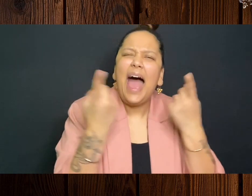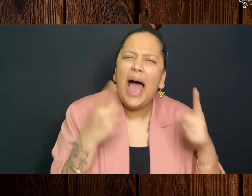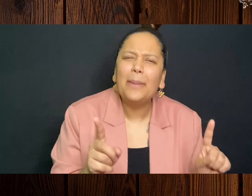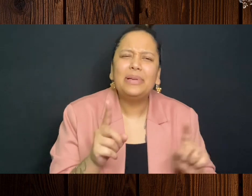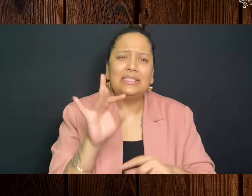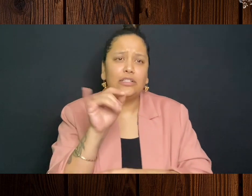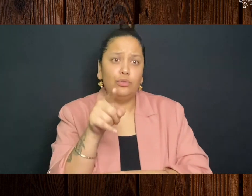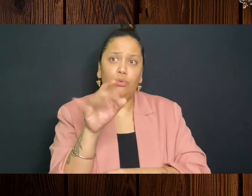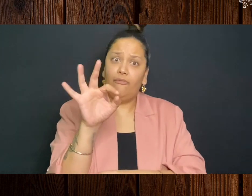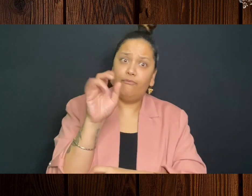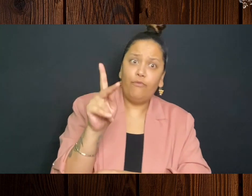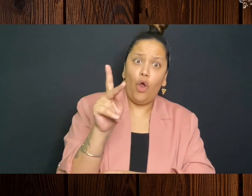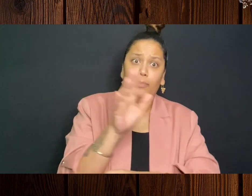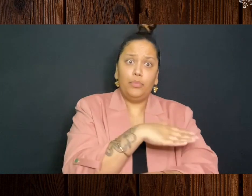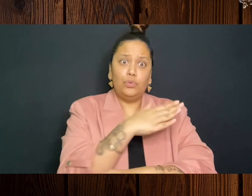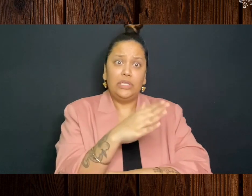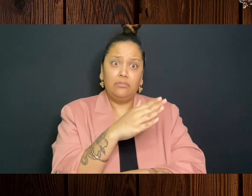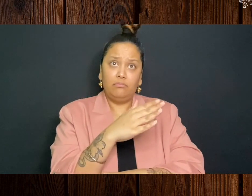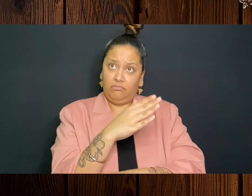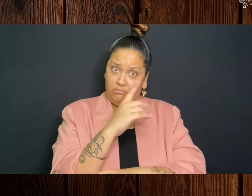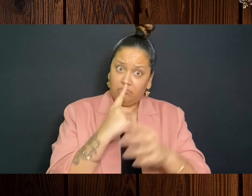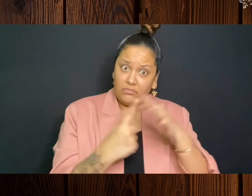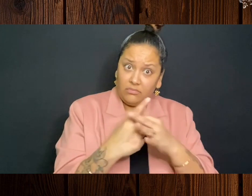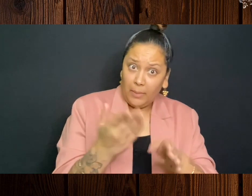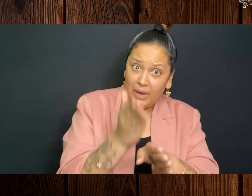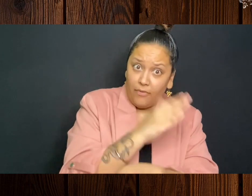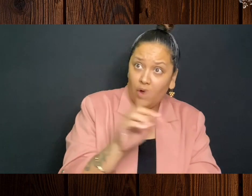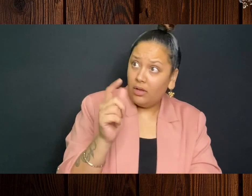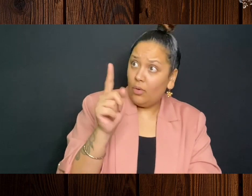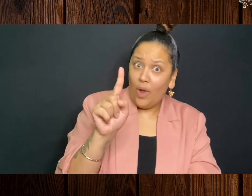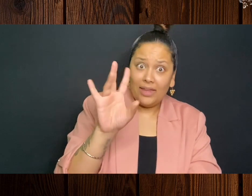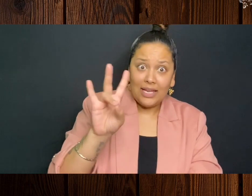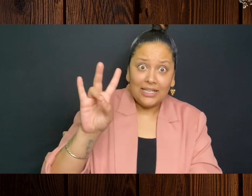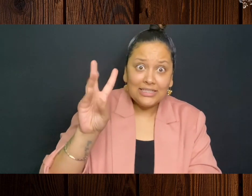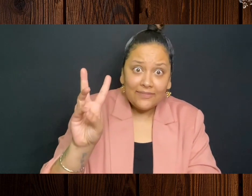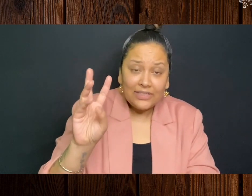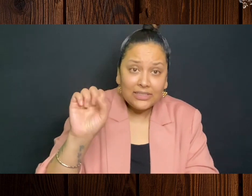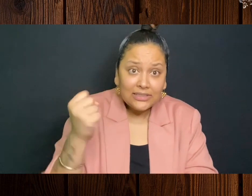folk music not exist before 1776?